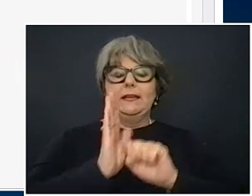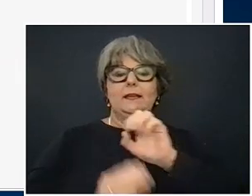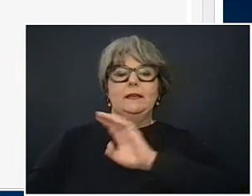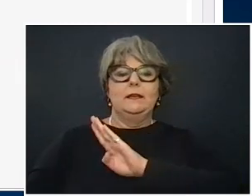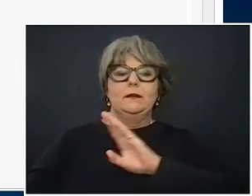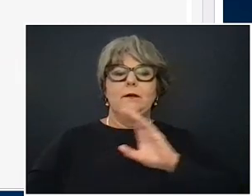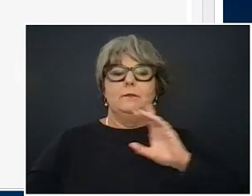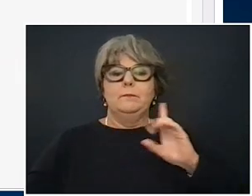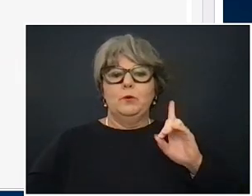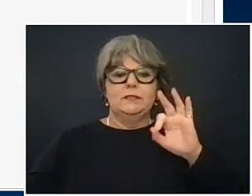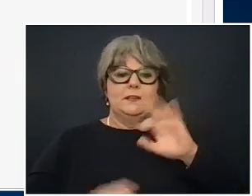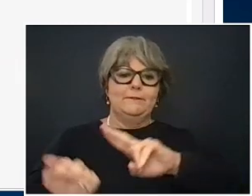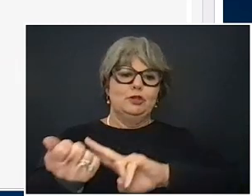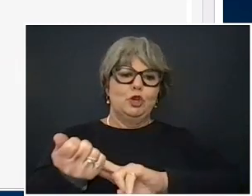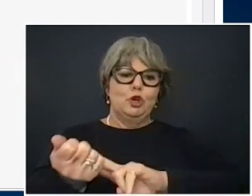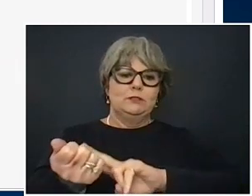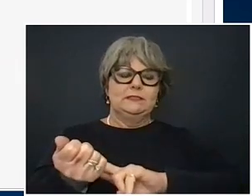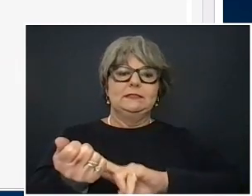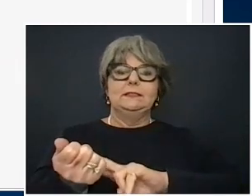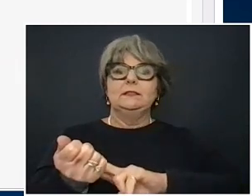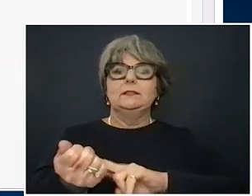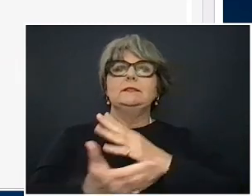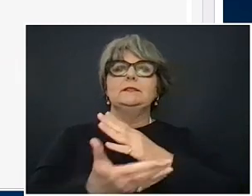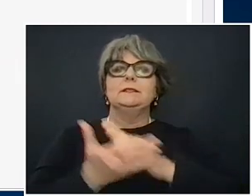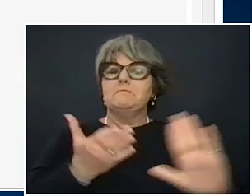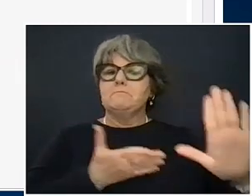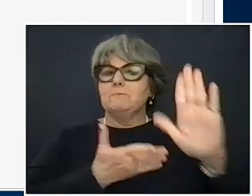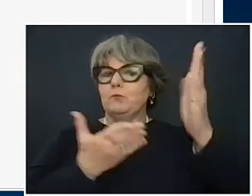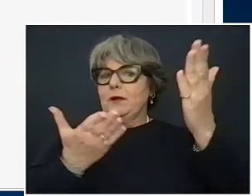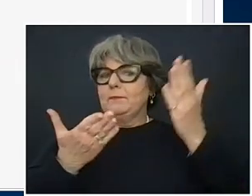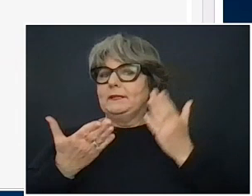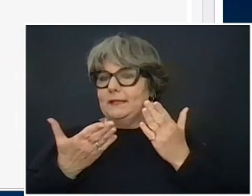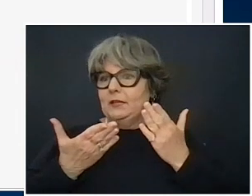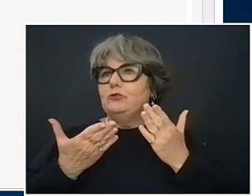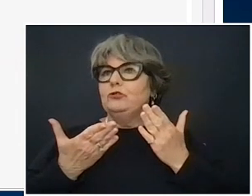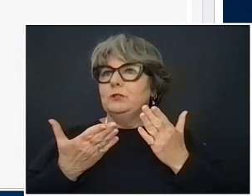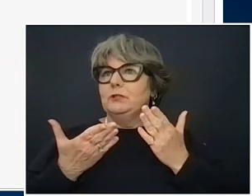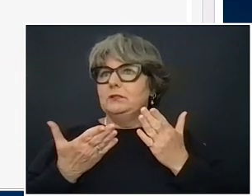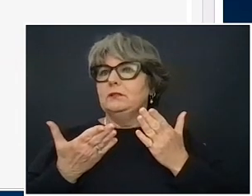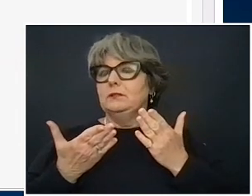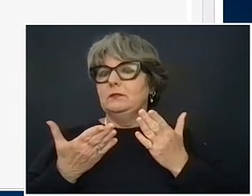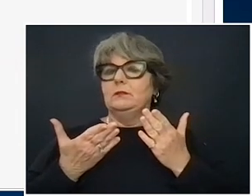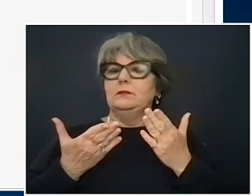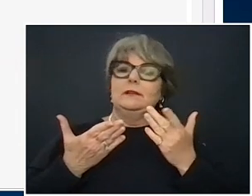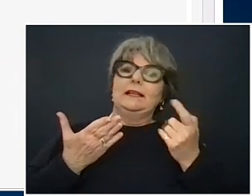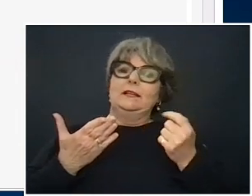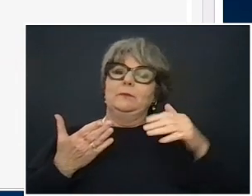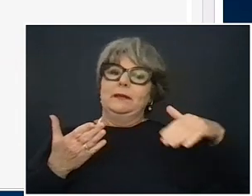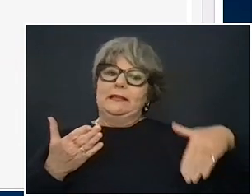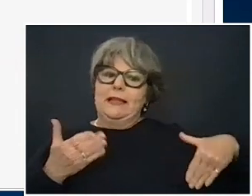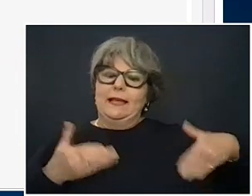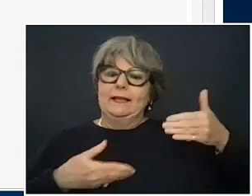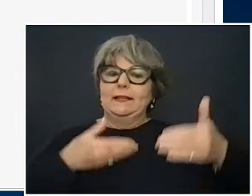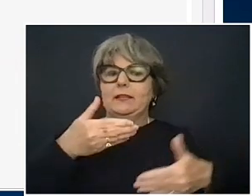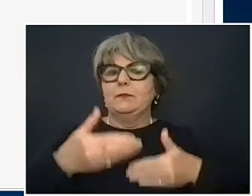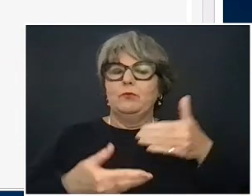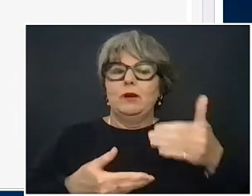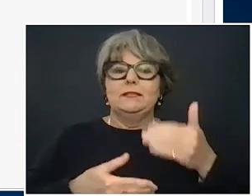of those recommendations and suggestions in a little later in the process. So that's why, you know, maybe some of